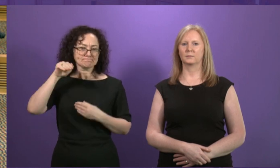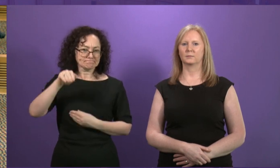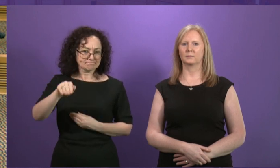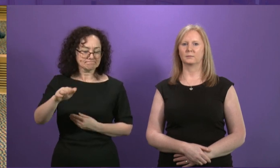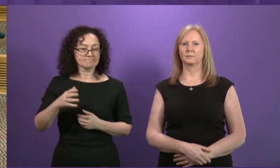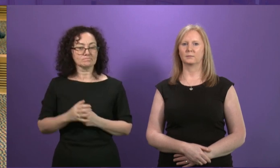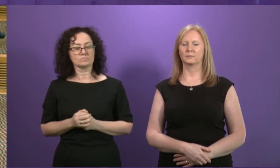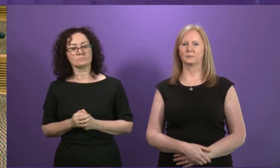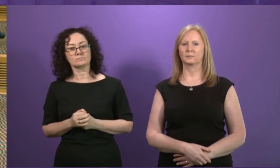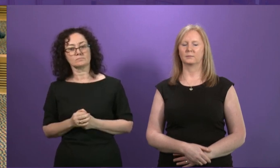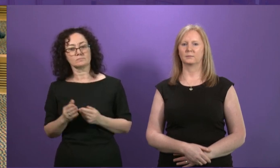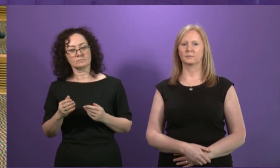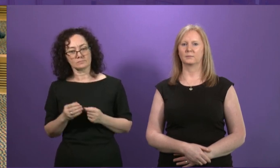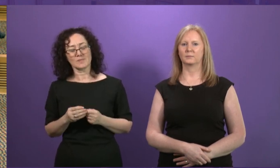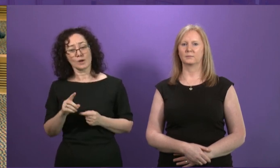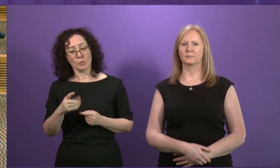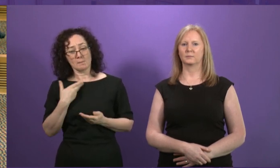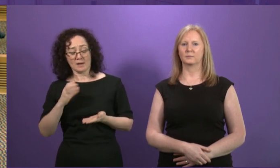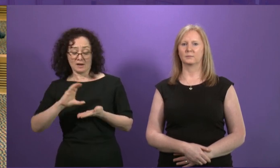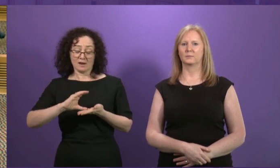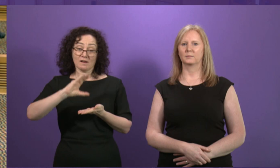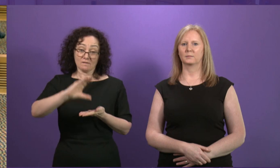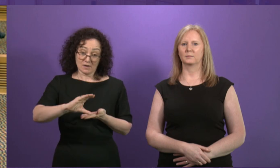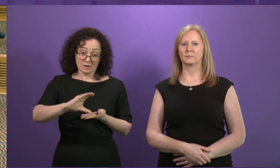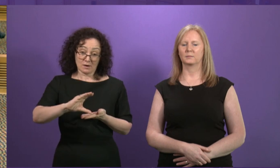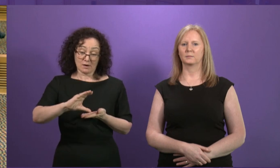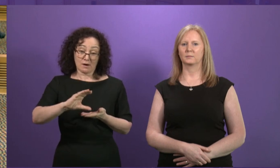£150 million of investment over five years that is already under way to support the delivery